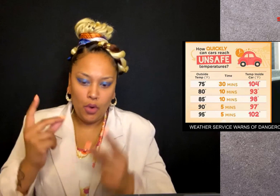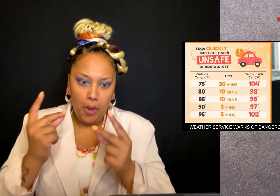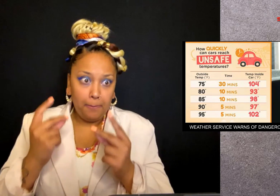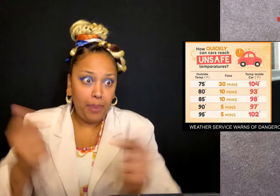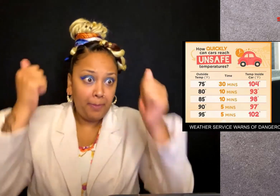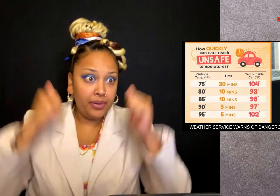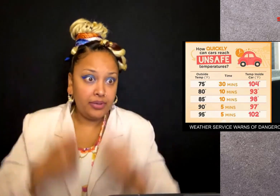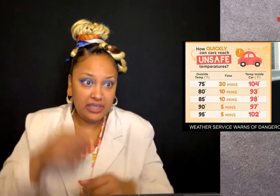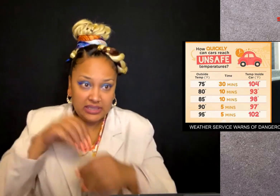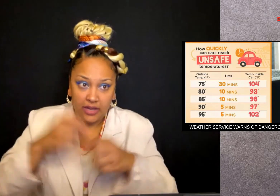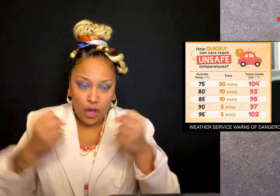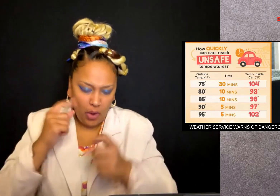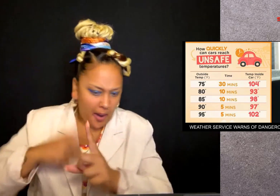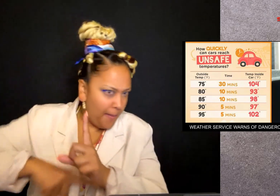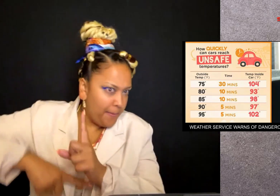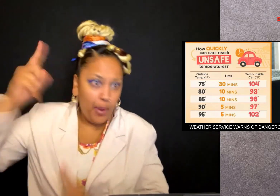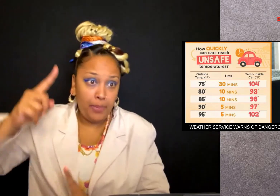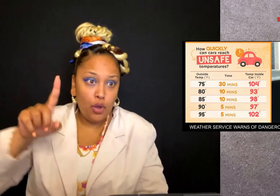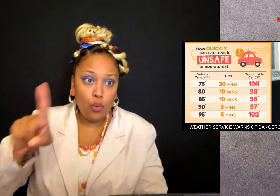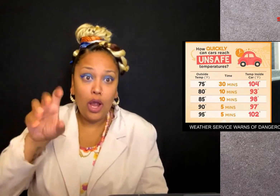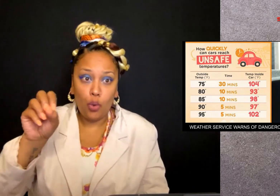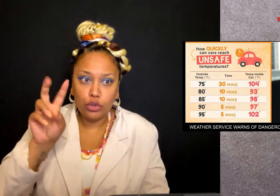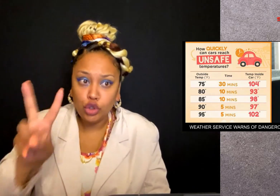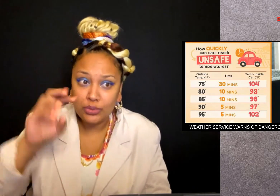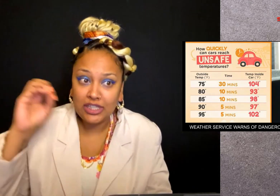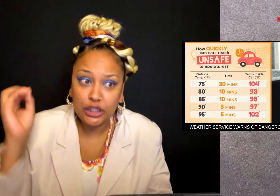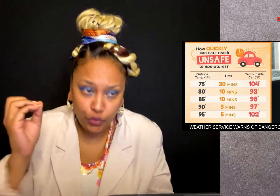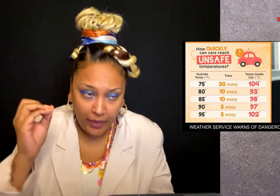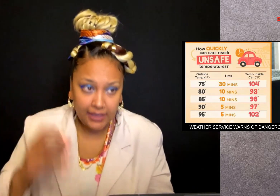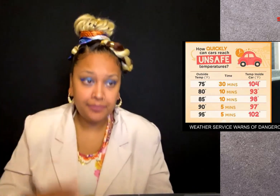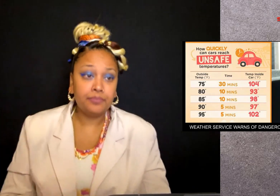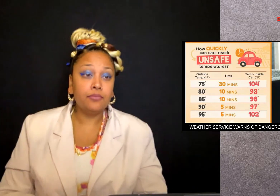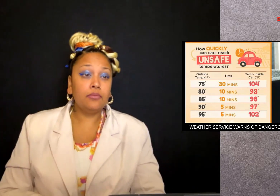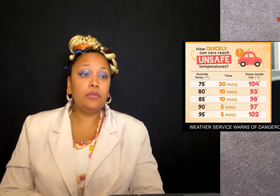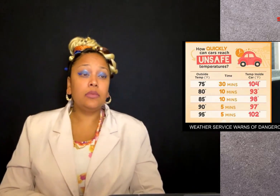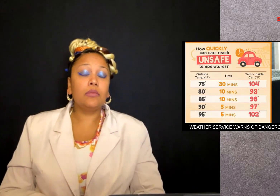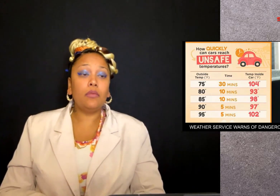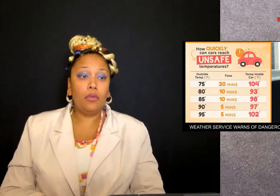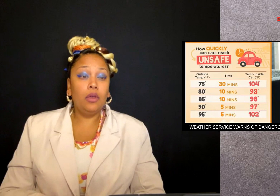it only takes five minutes the inside of the car to reach 102 degrees